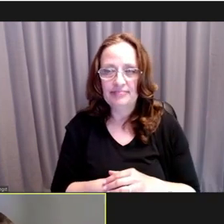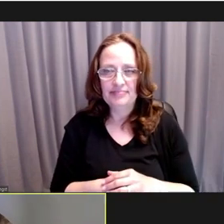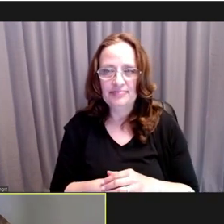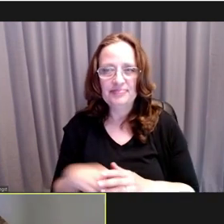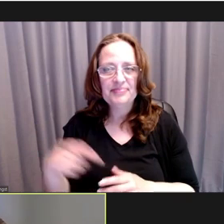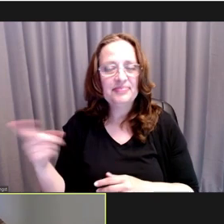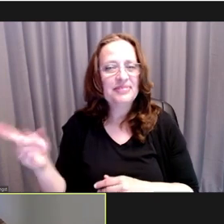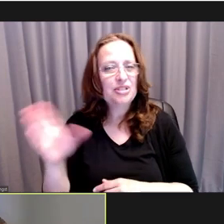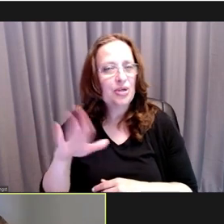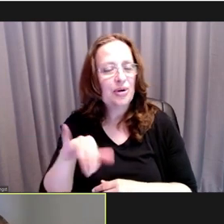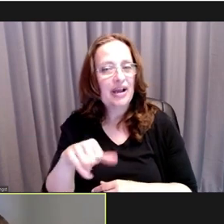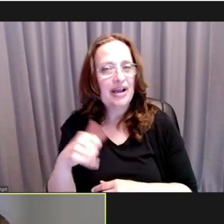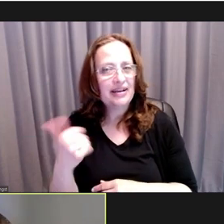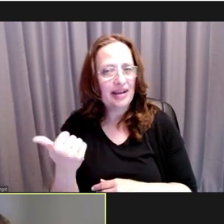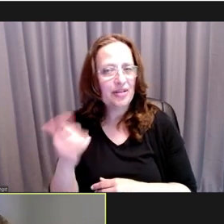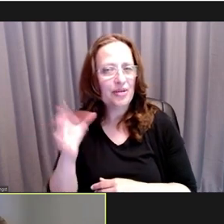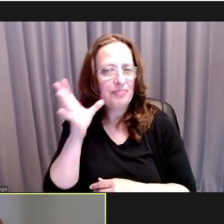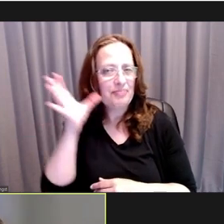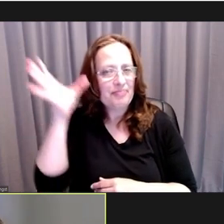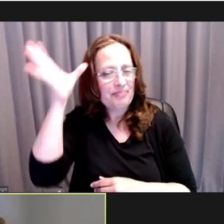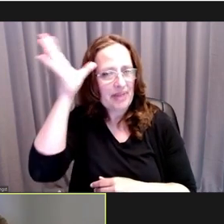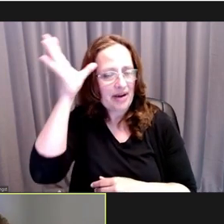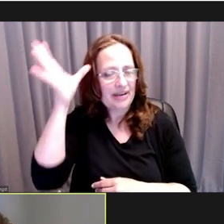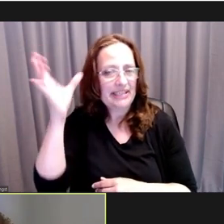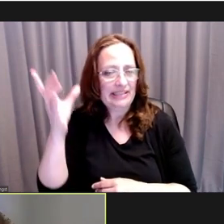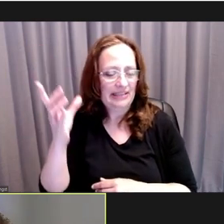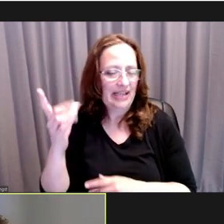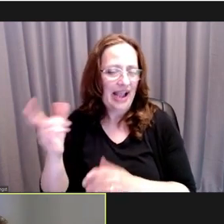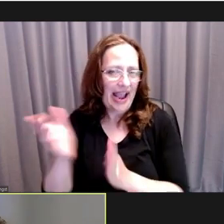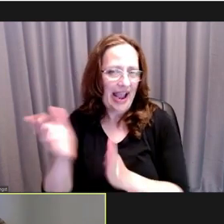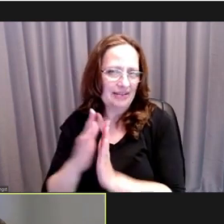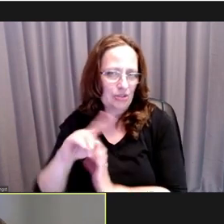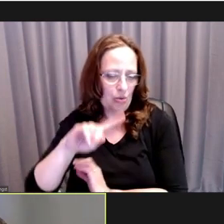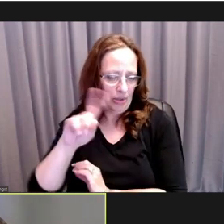If my wife and I were both tested and came up positive for a recessive hearing loss gene,